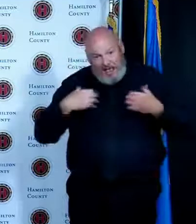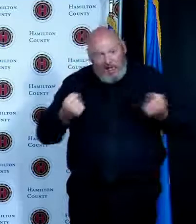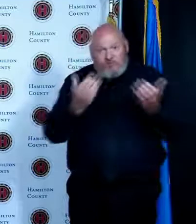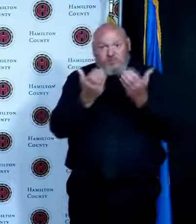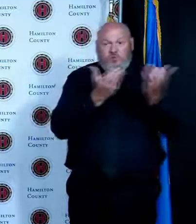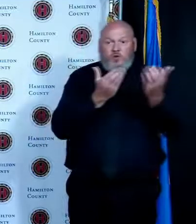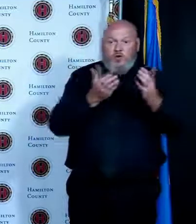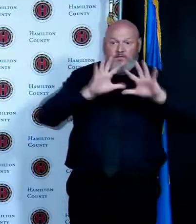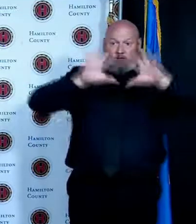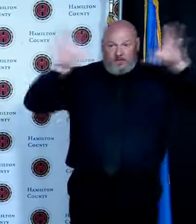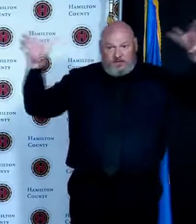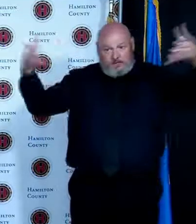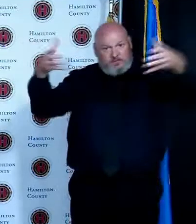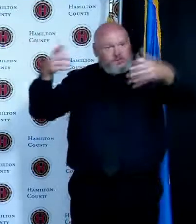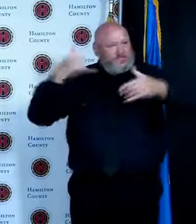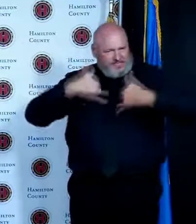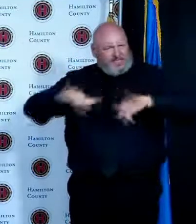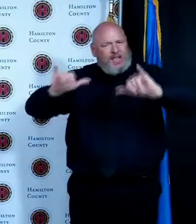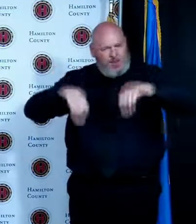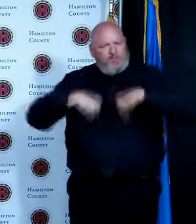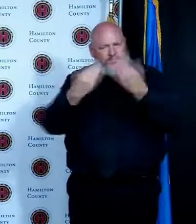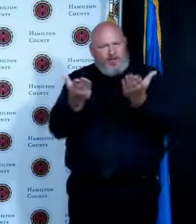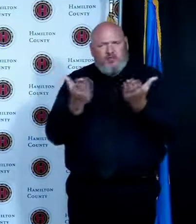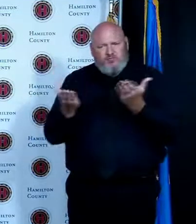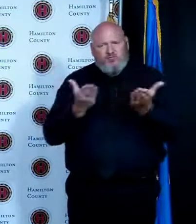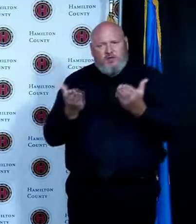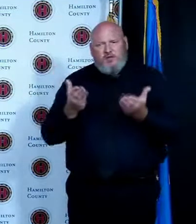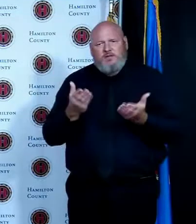as you might imagine but they are still open for business